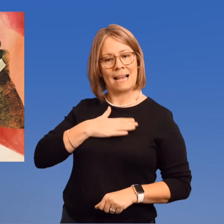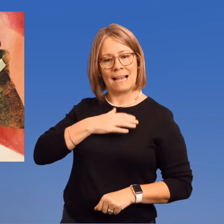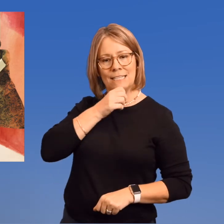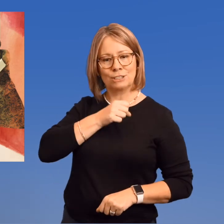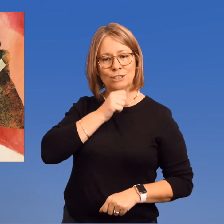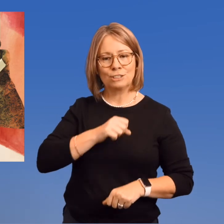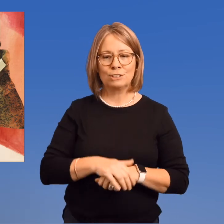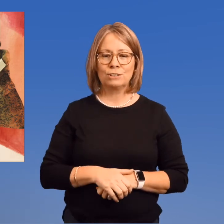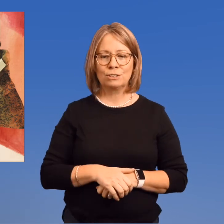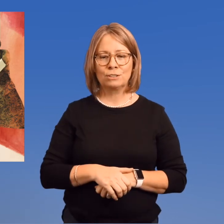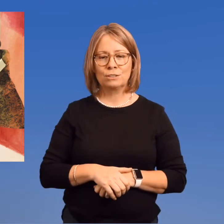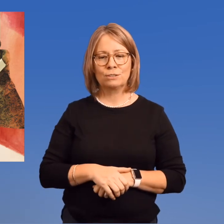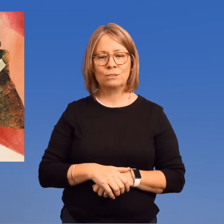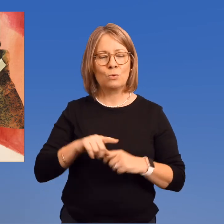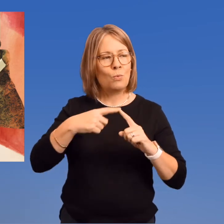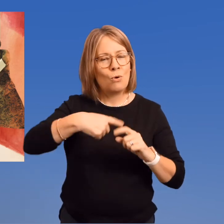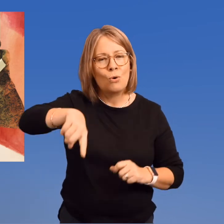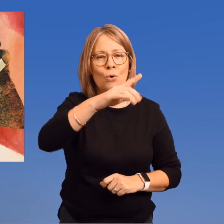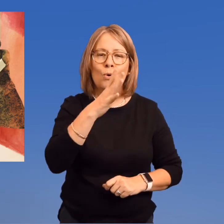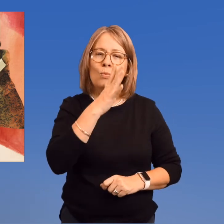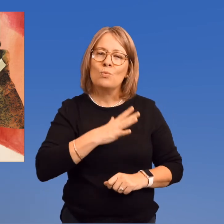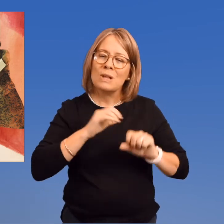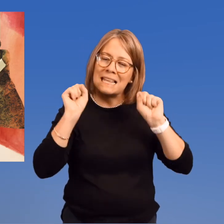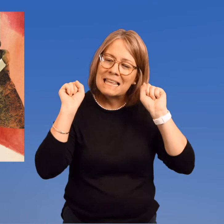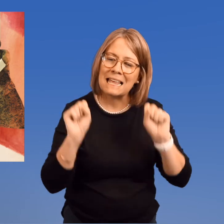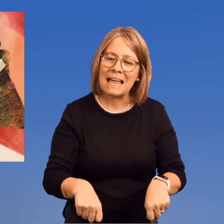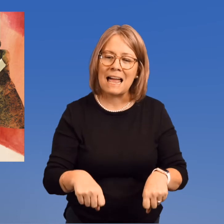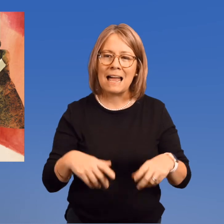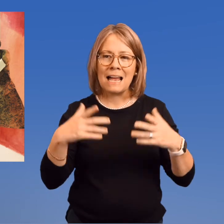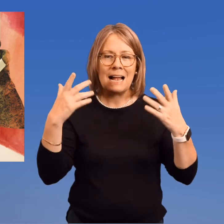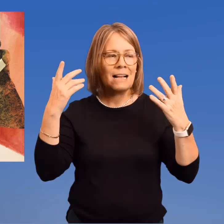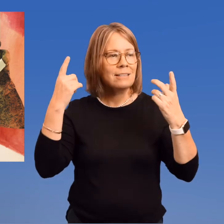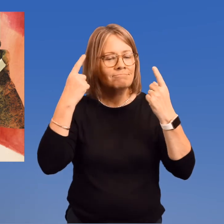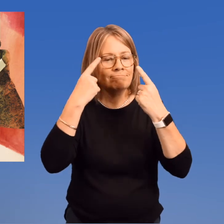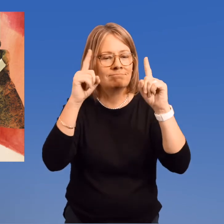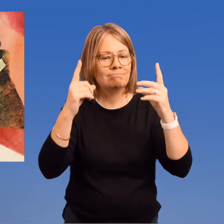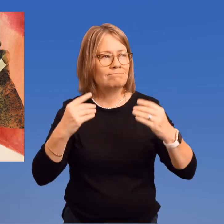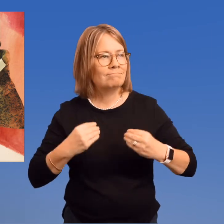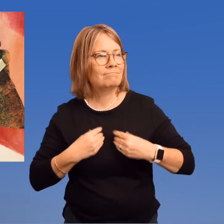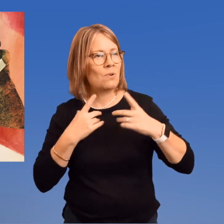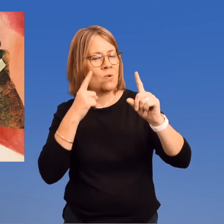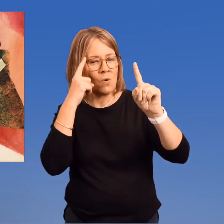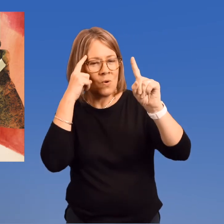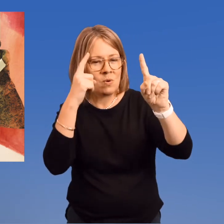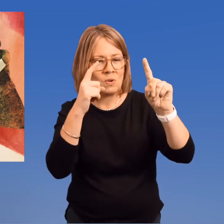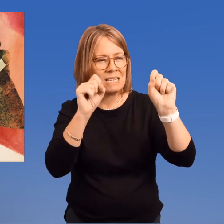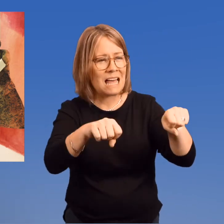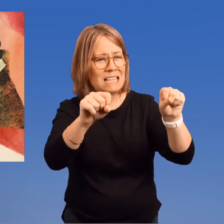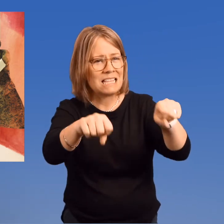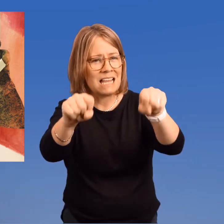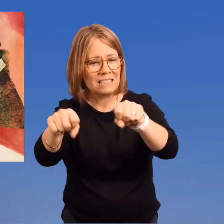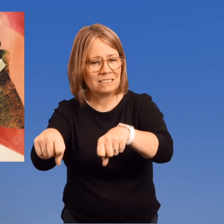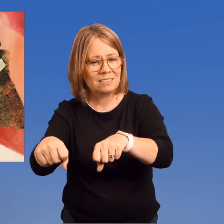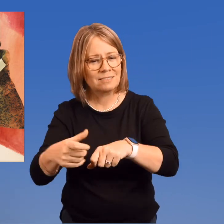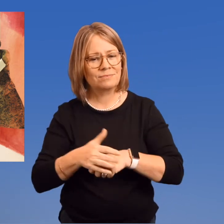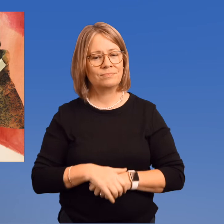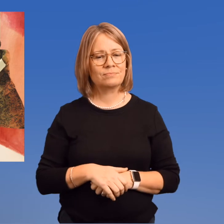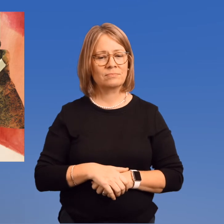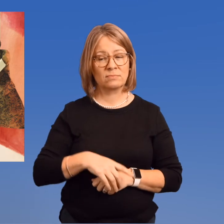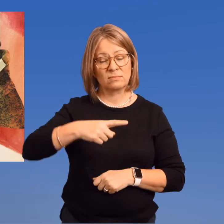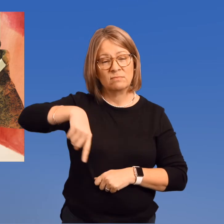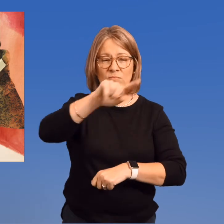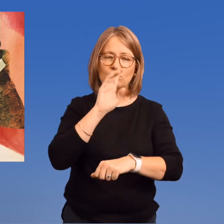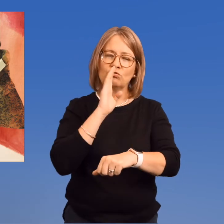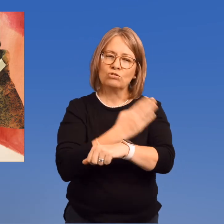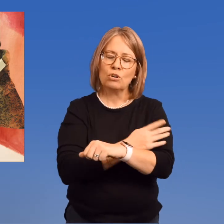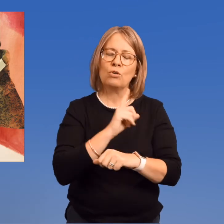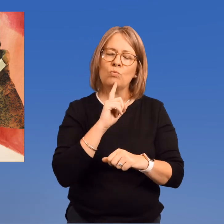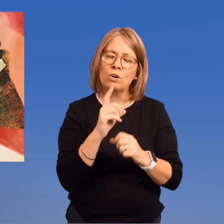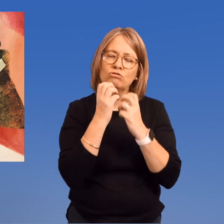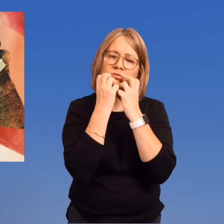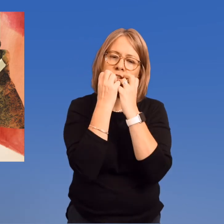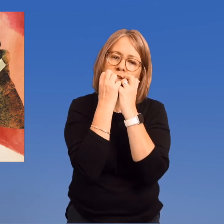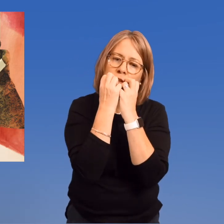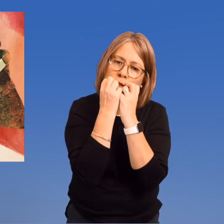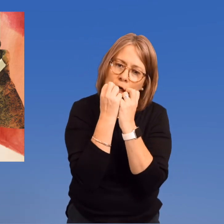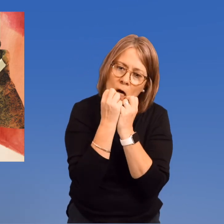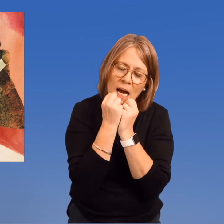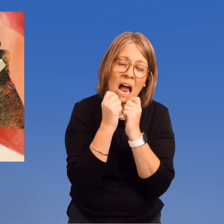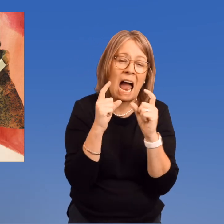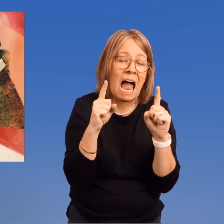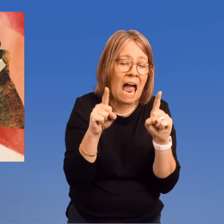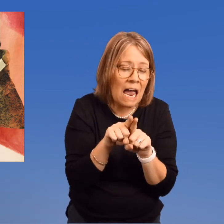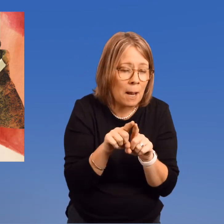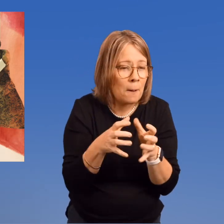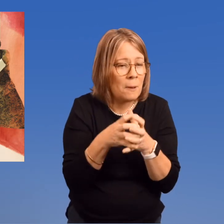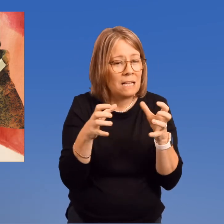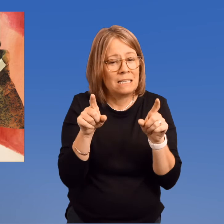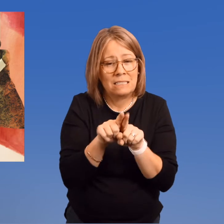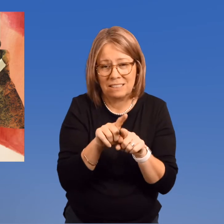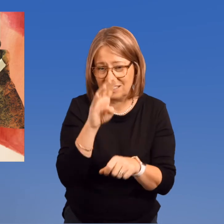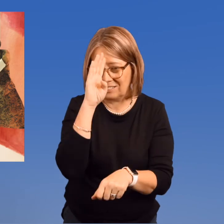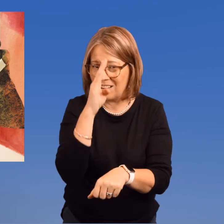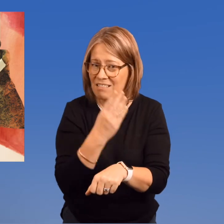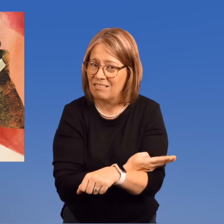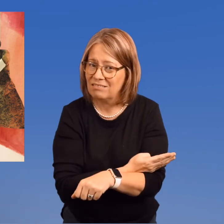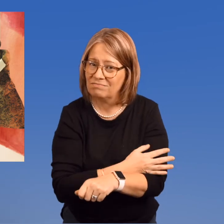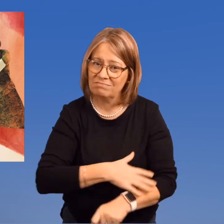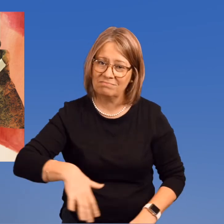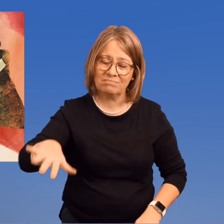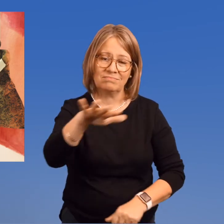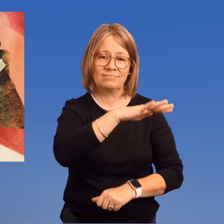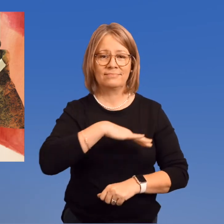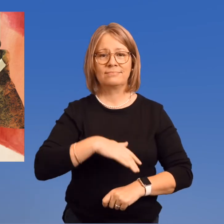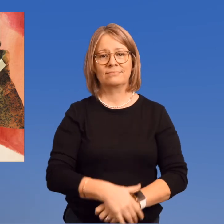when women could aspire and achieve, and daughters are cherished as much as sons.